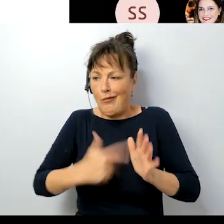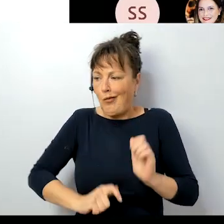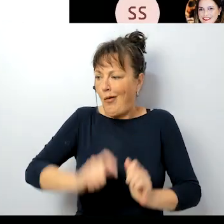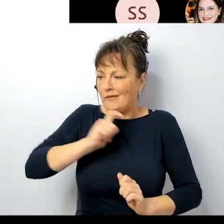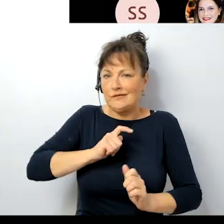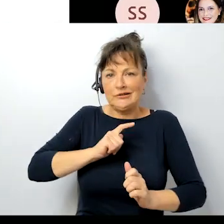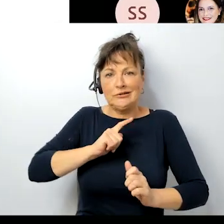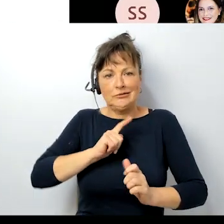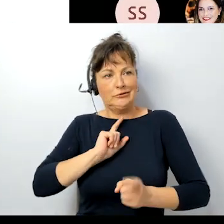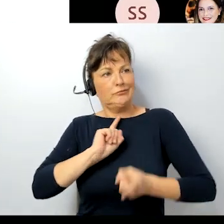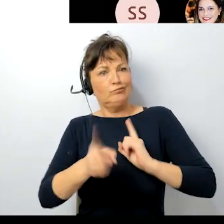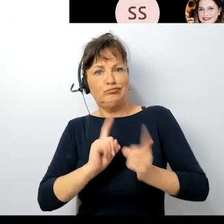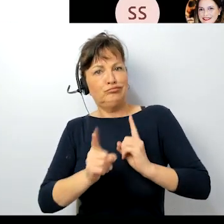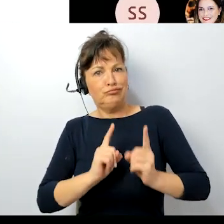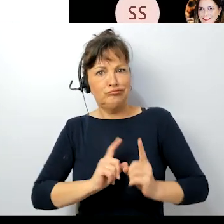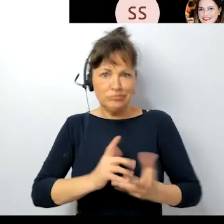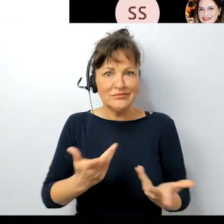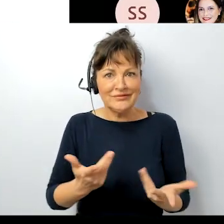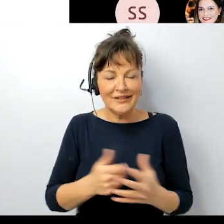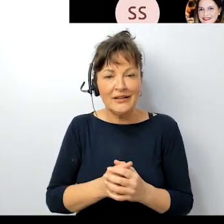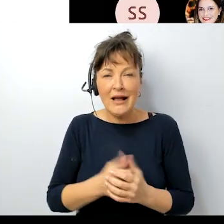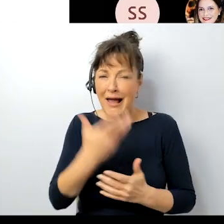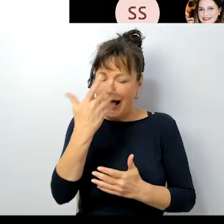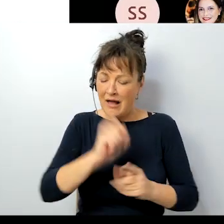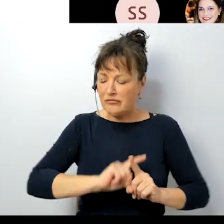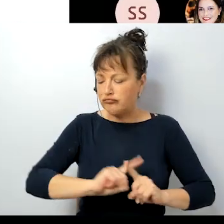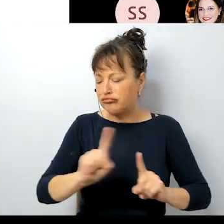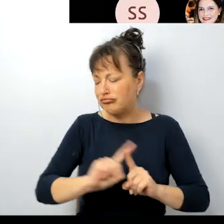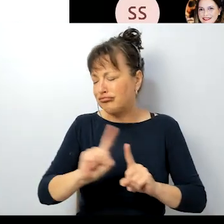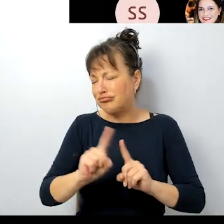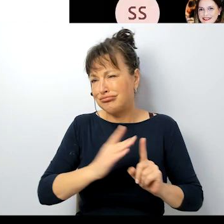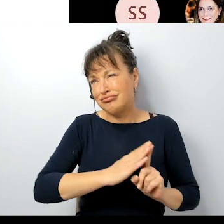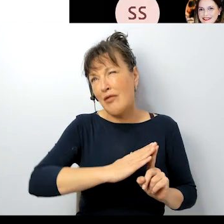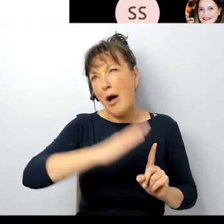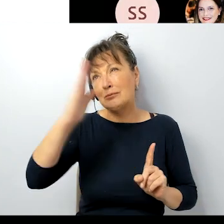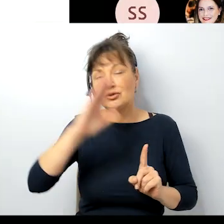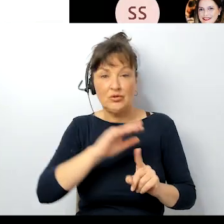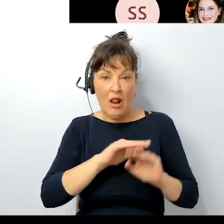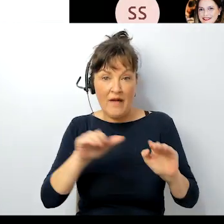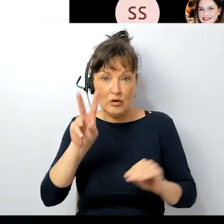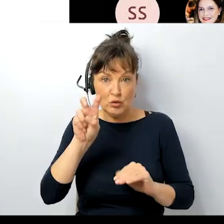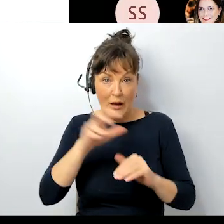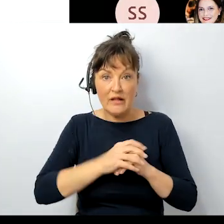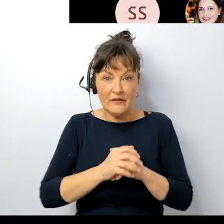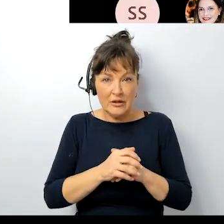There are over 100 types of Modern Apprenticeship from SCQF Level 5 right up to level 12,